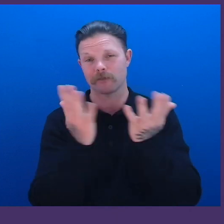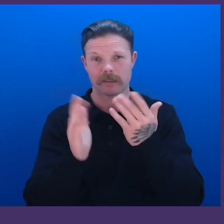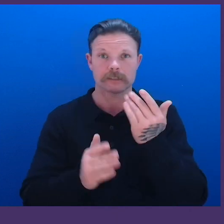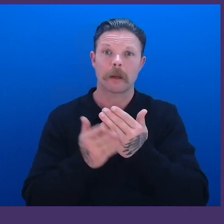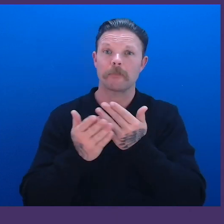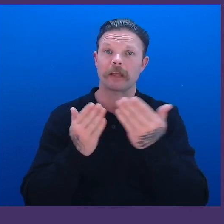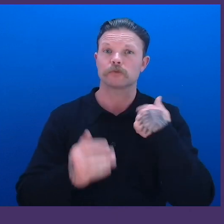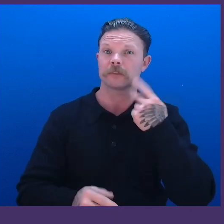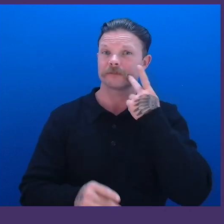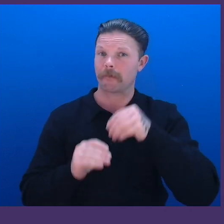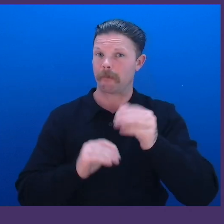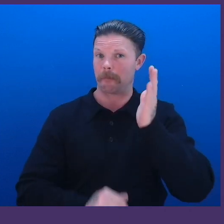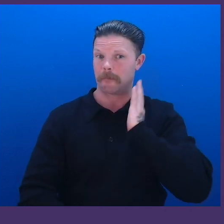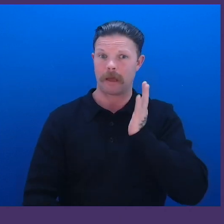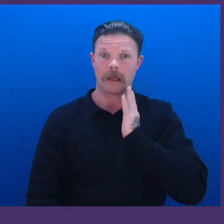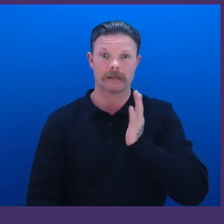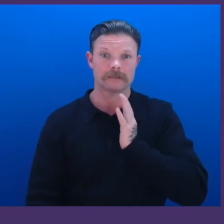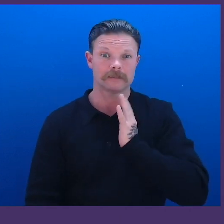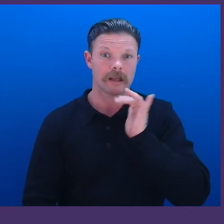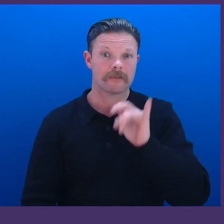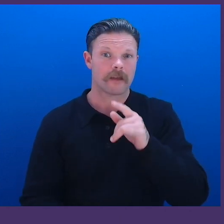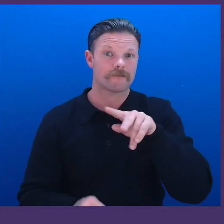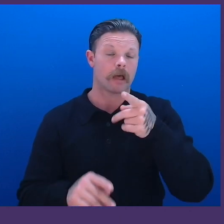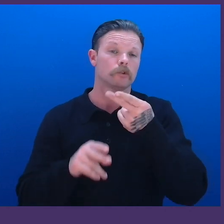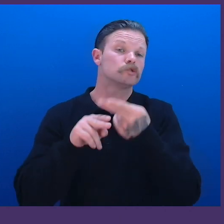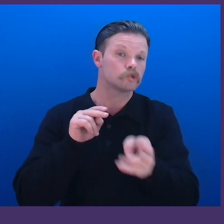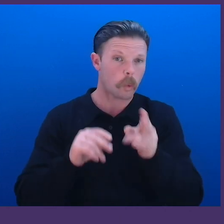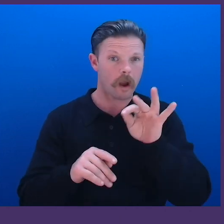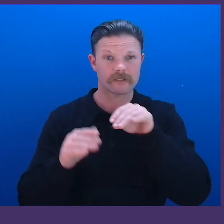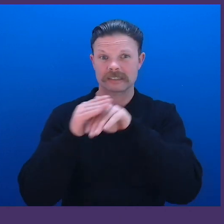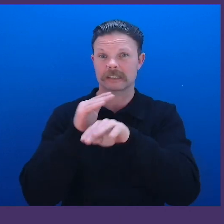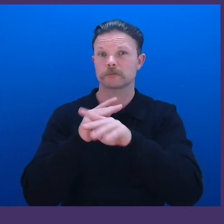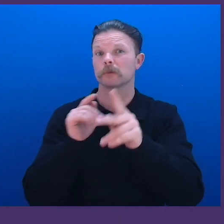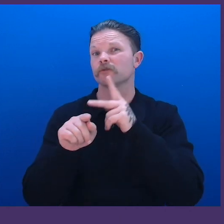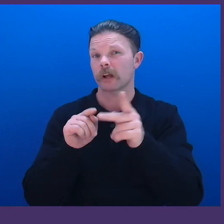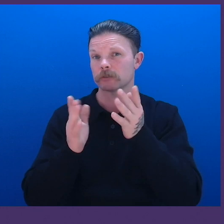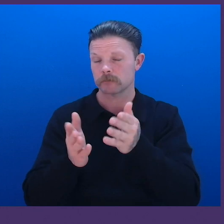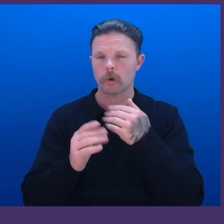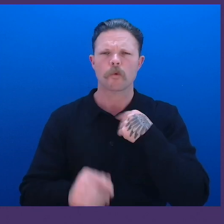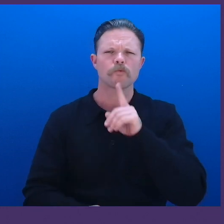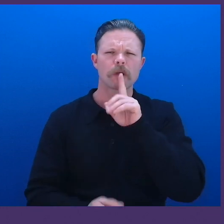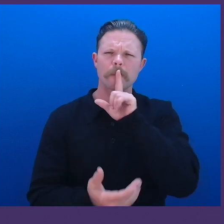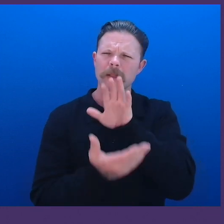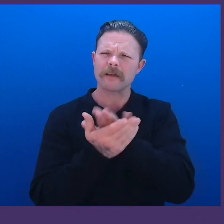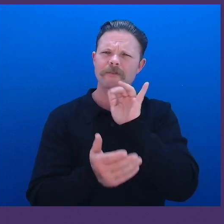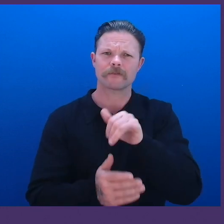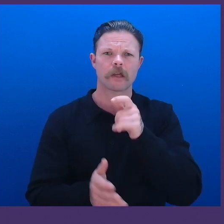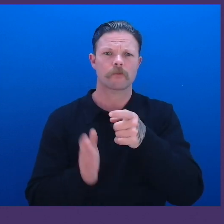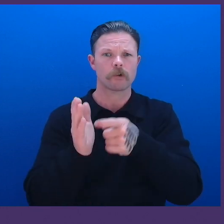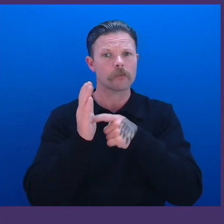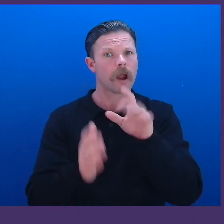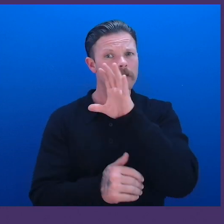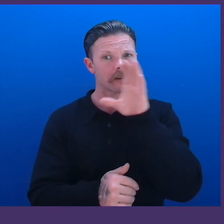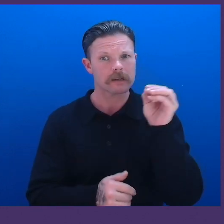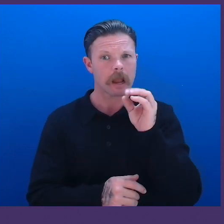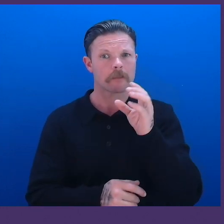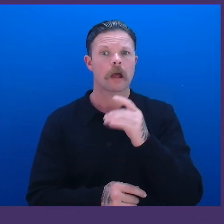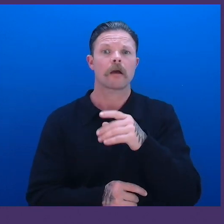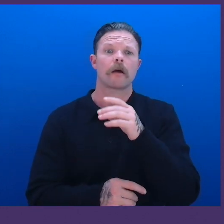the shortage of accessibility professionals. And we believe that, by requiring companies and public administration to make products